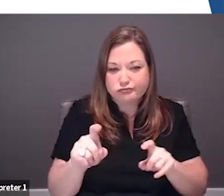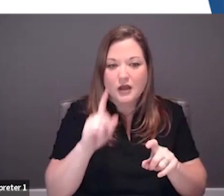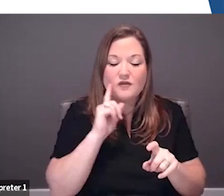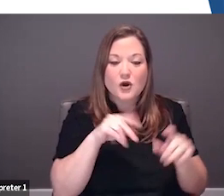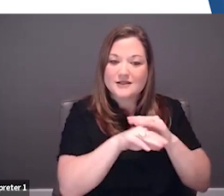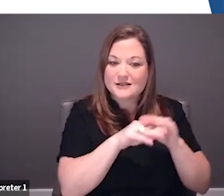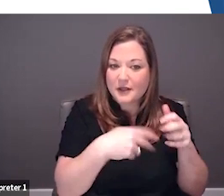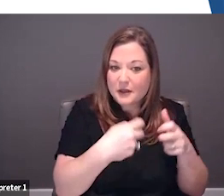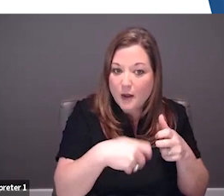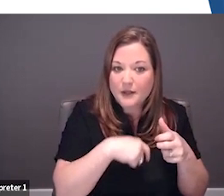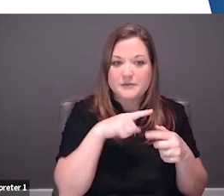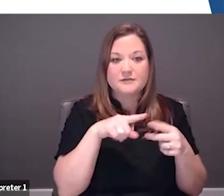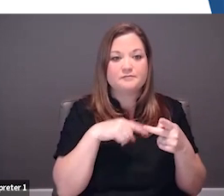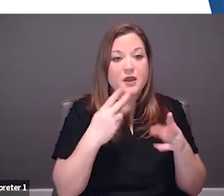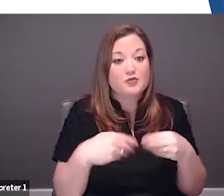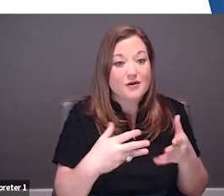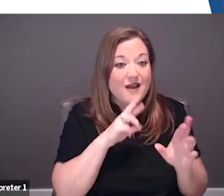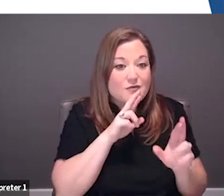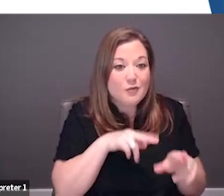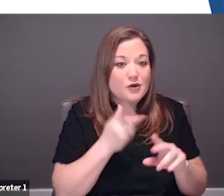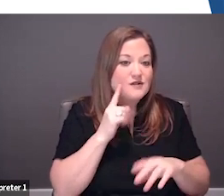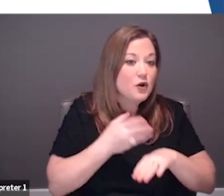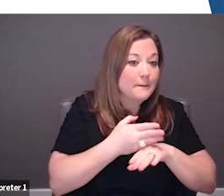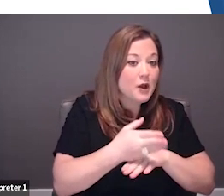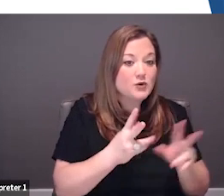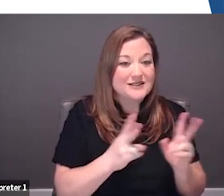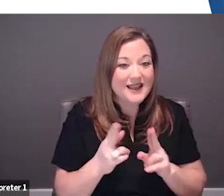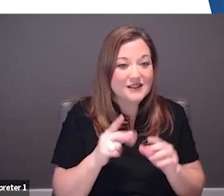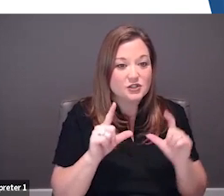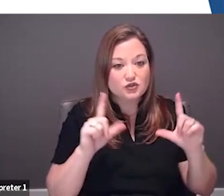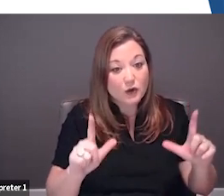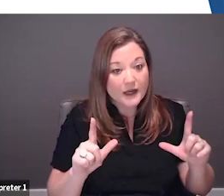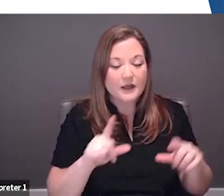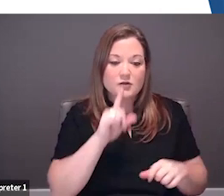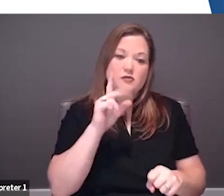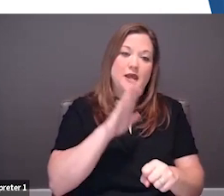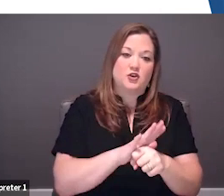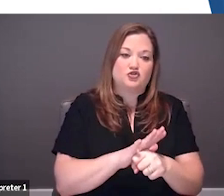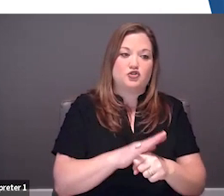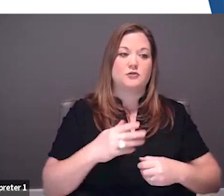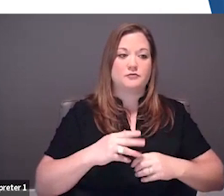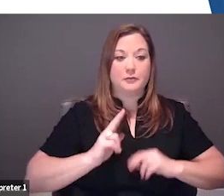and provides reports on the post-edit screen to help make building accessible websites easier.